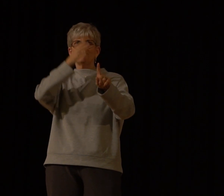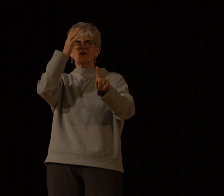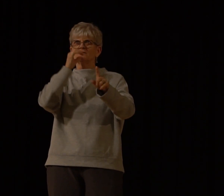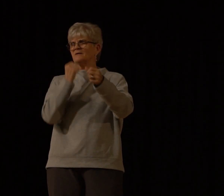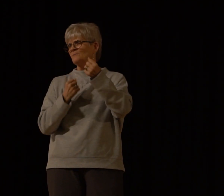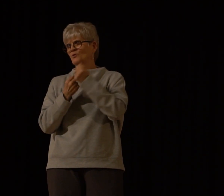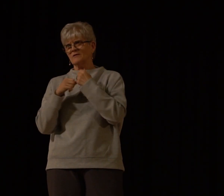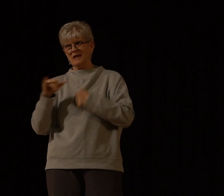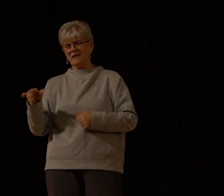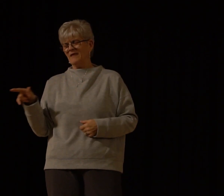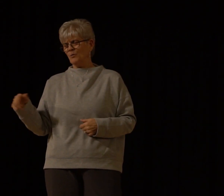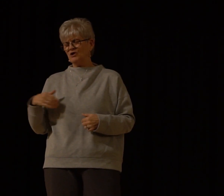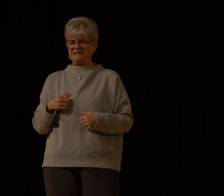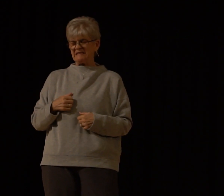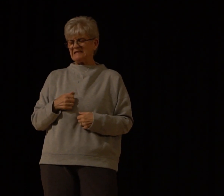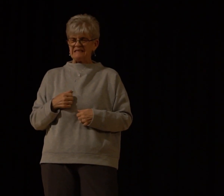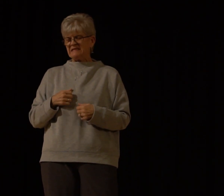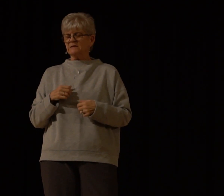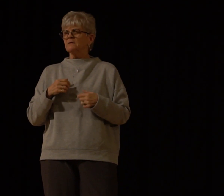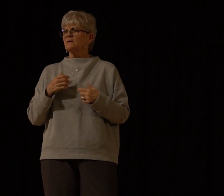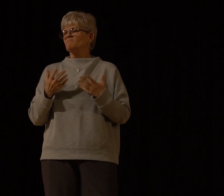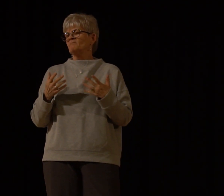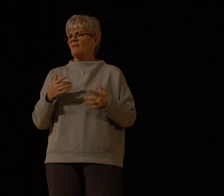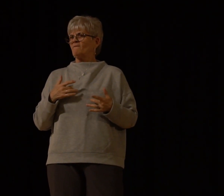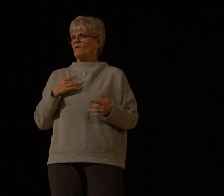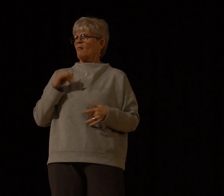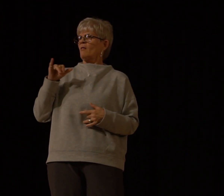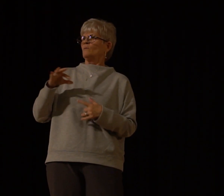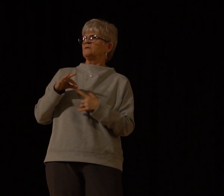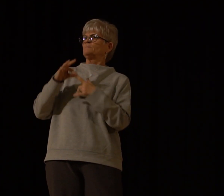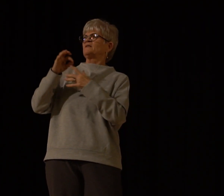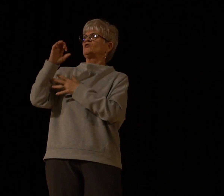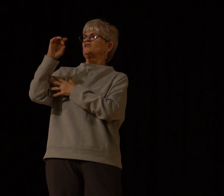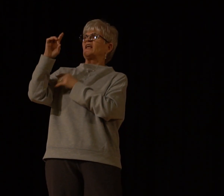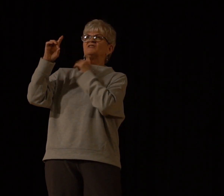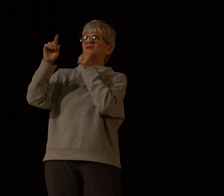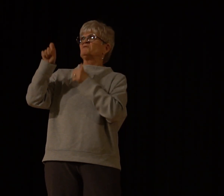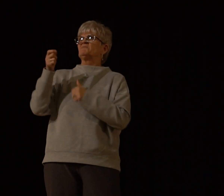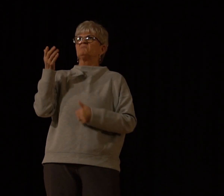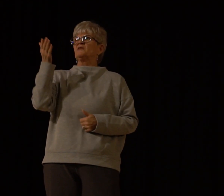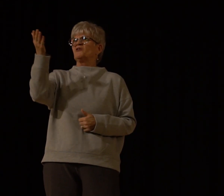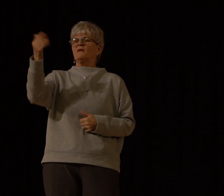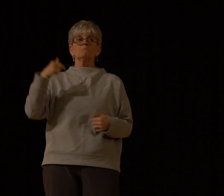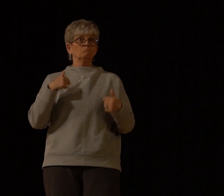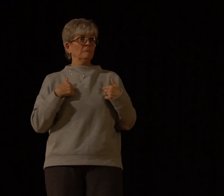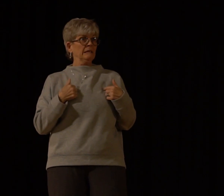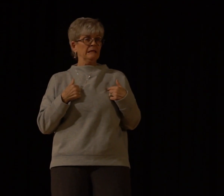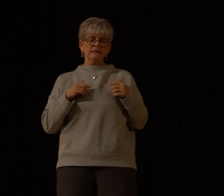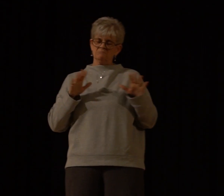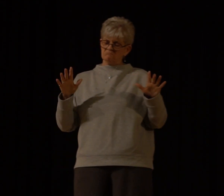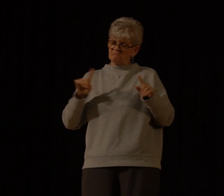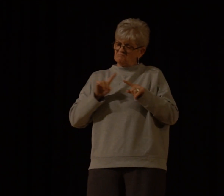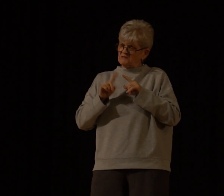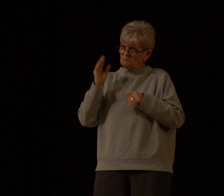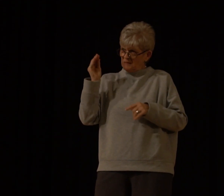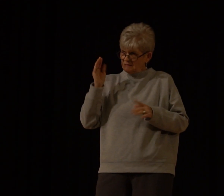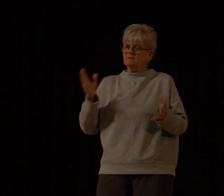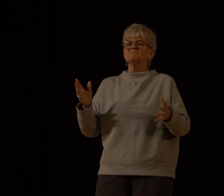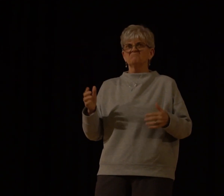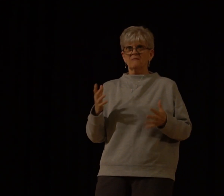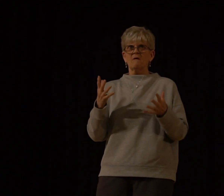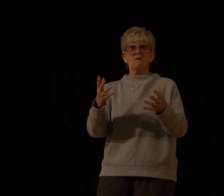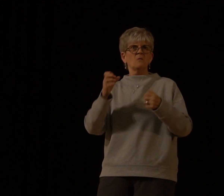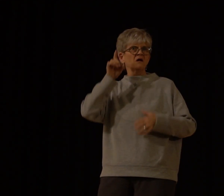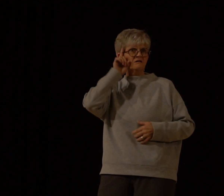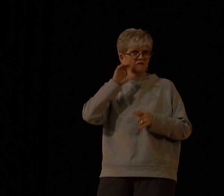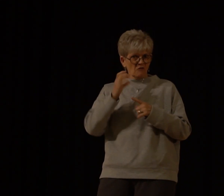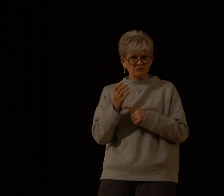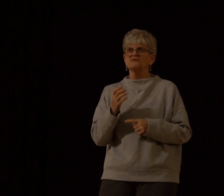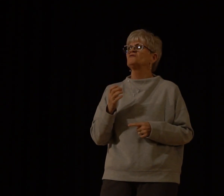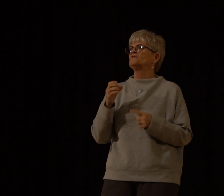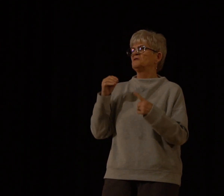had a strong desire to go that—go there. My parents weren't so sure.